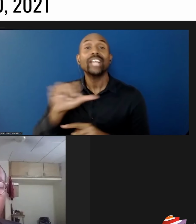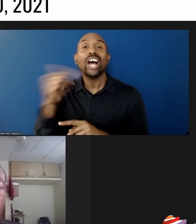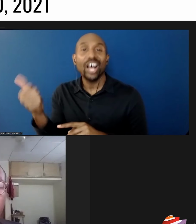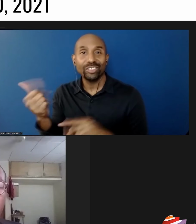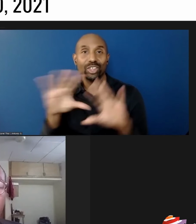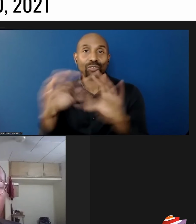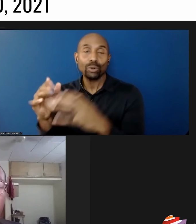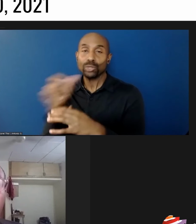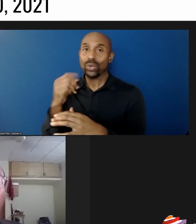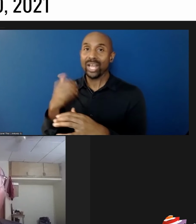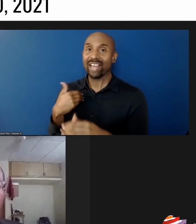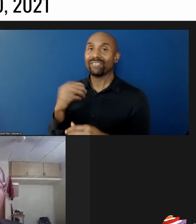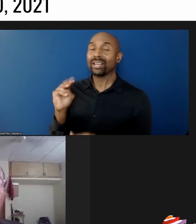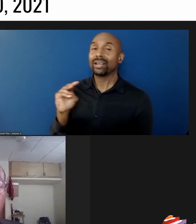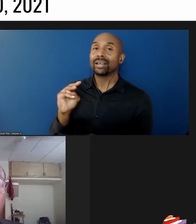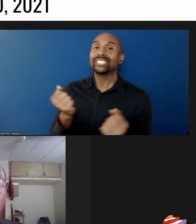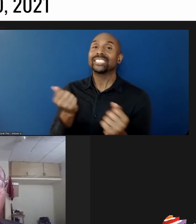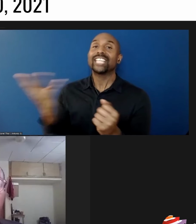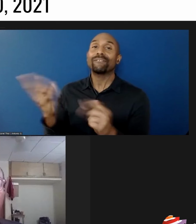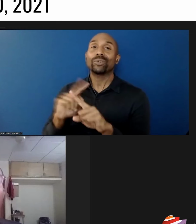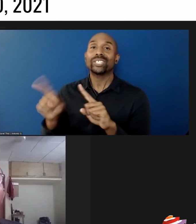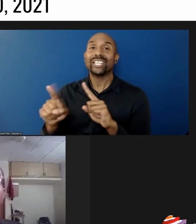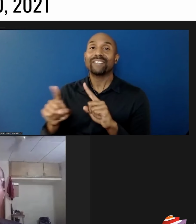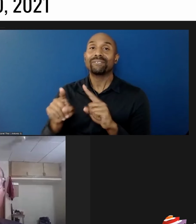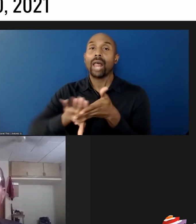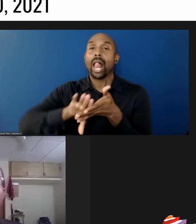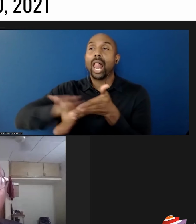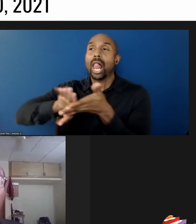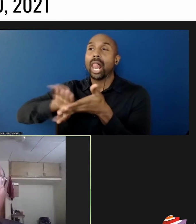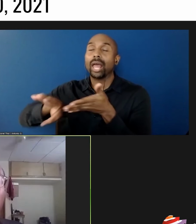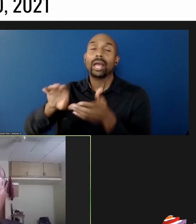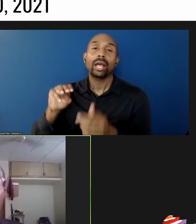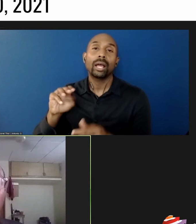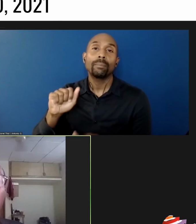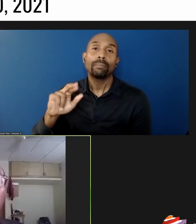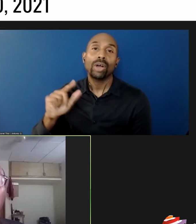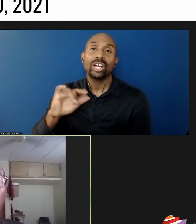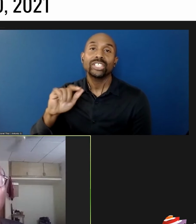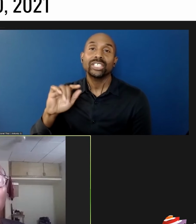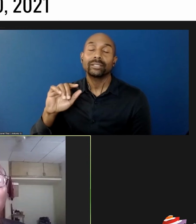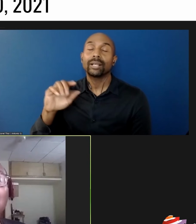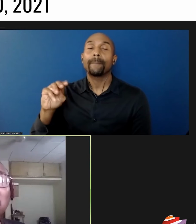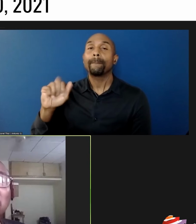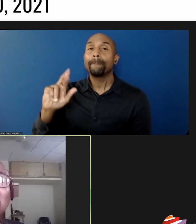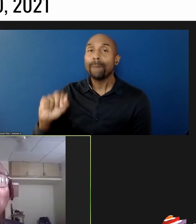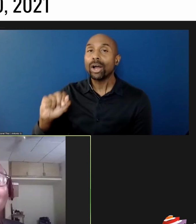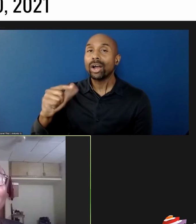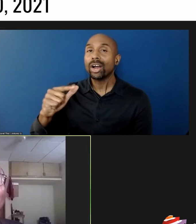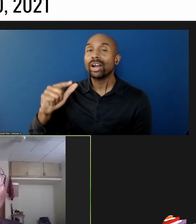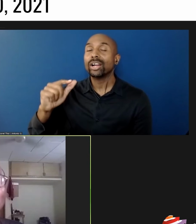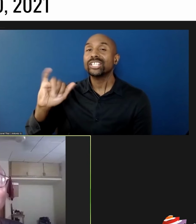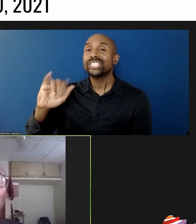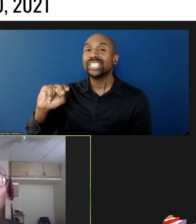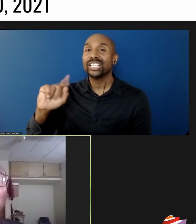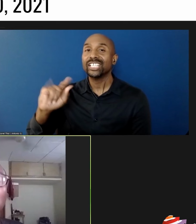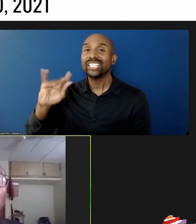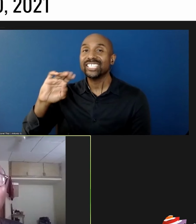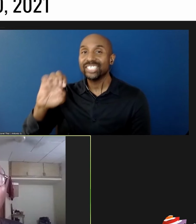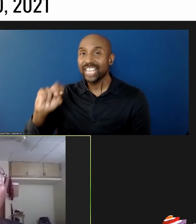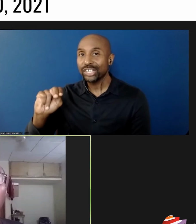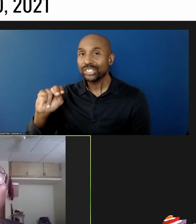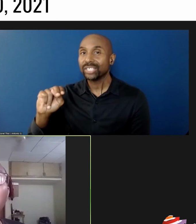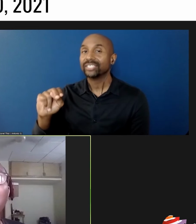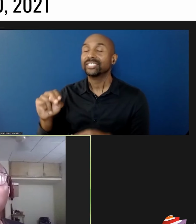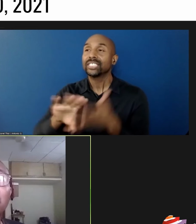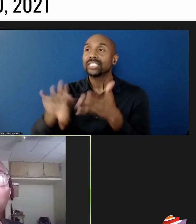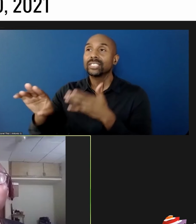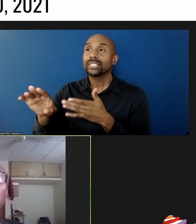as a whole, everyone's needs will be met. >> DIKKO YUSUF: That's another aspect, disability